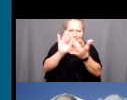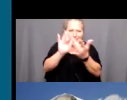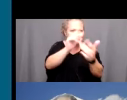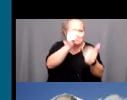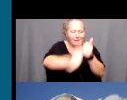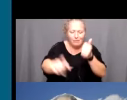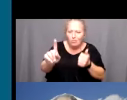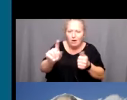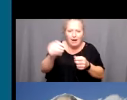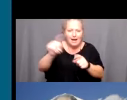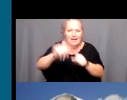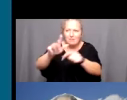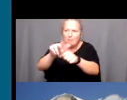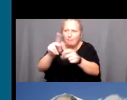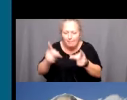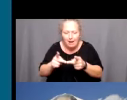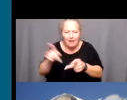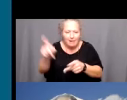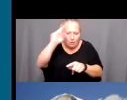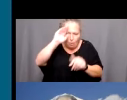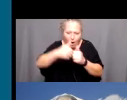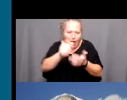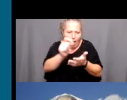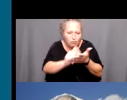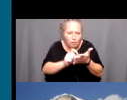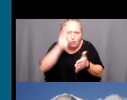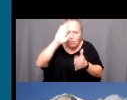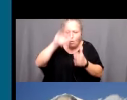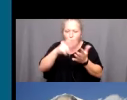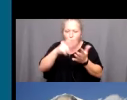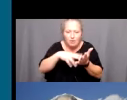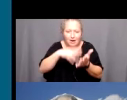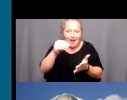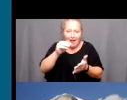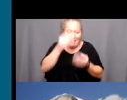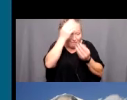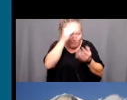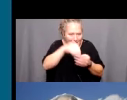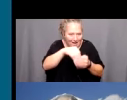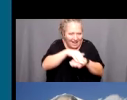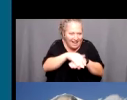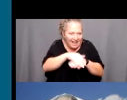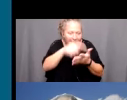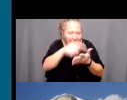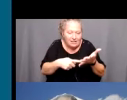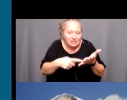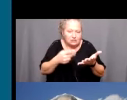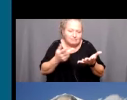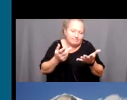in English, so to see a way they can receive the information in their own